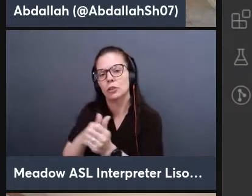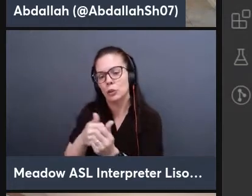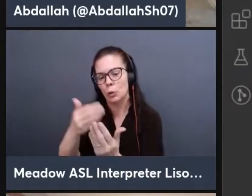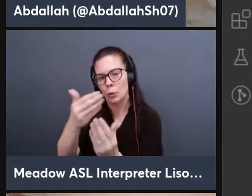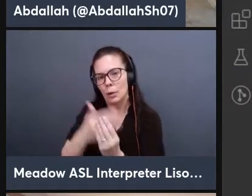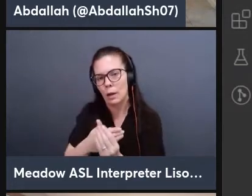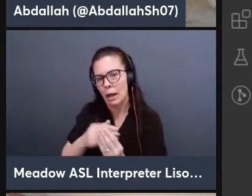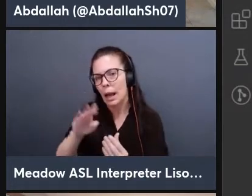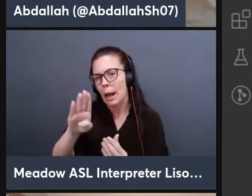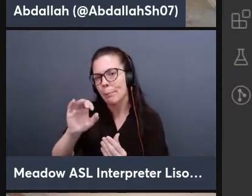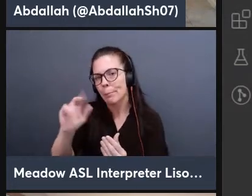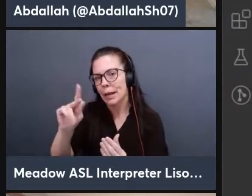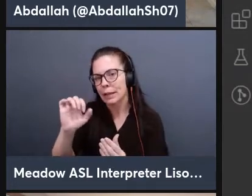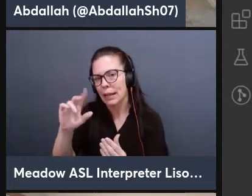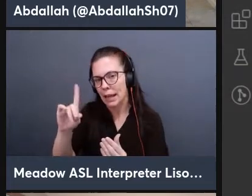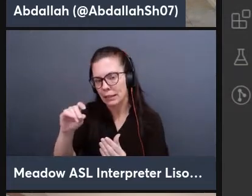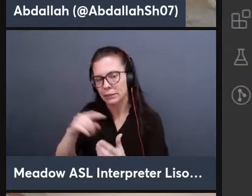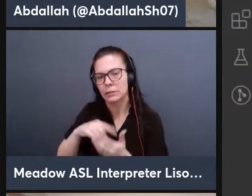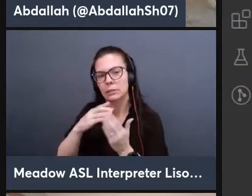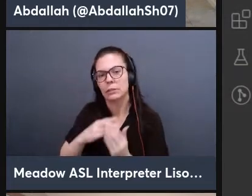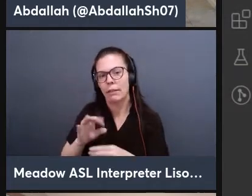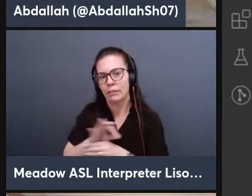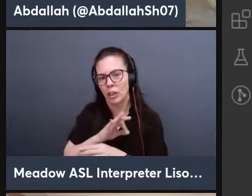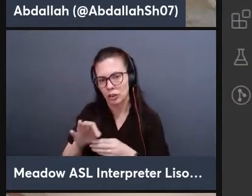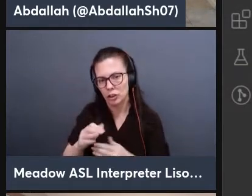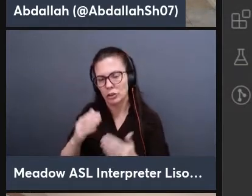and then to the create off challenge, Lambda trigger.